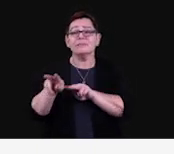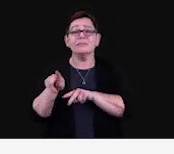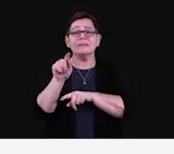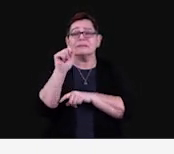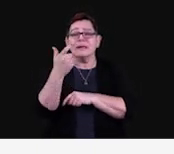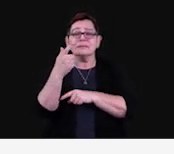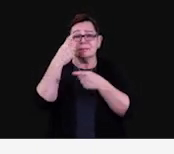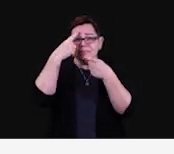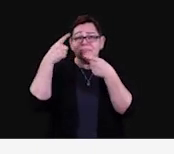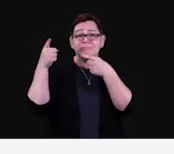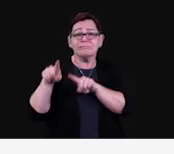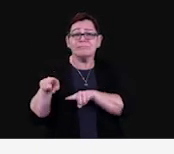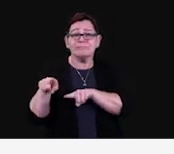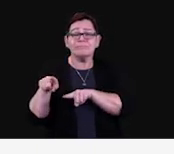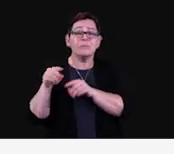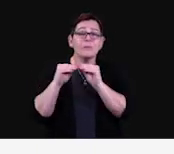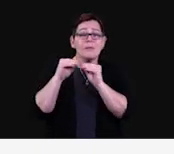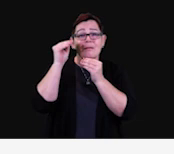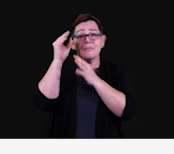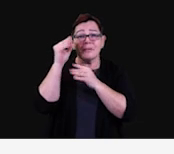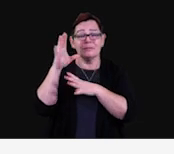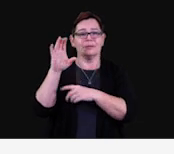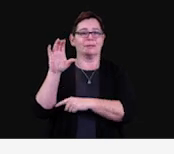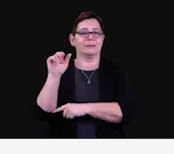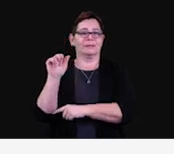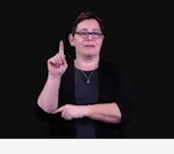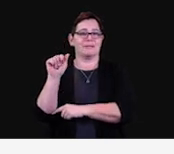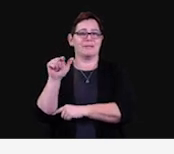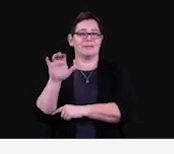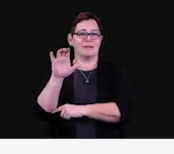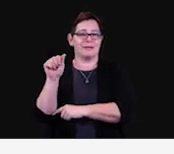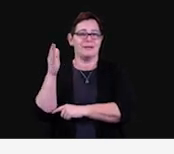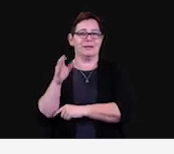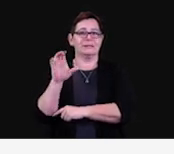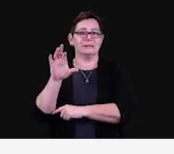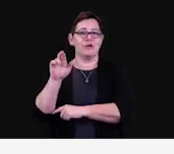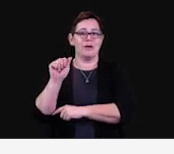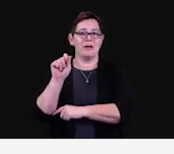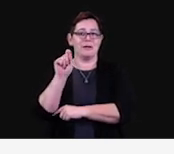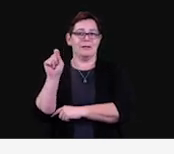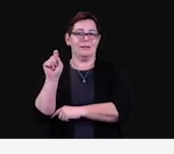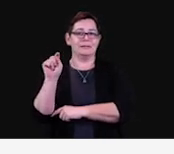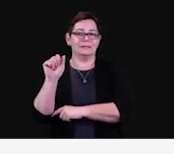a non-resident if you stay in Canada for less than 183 days during the